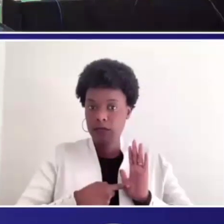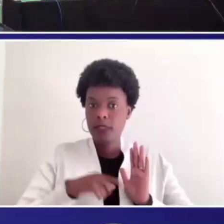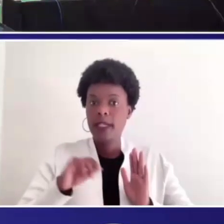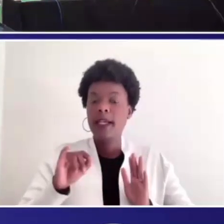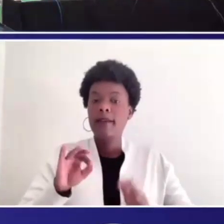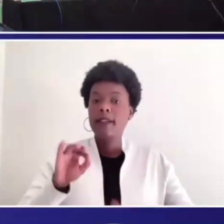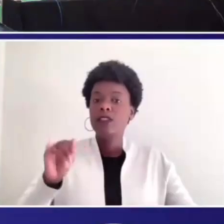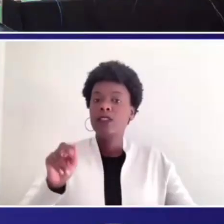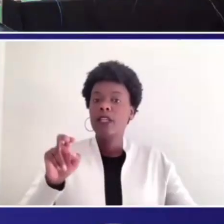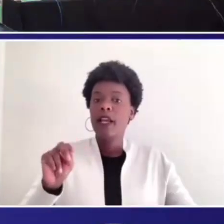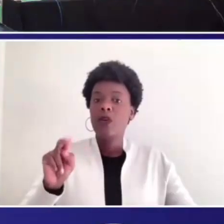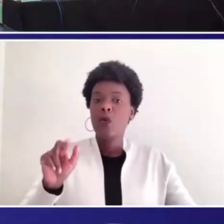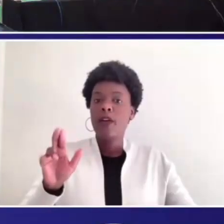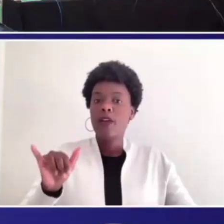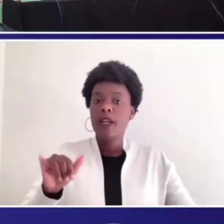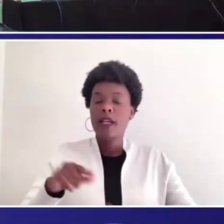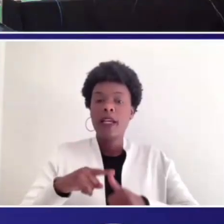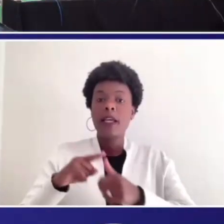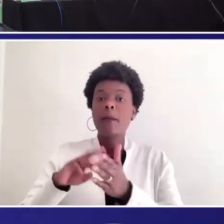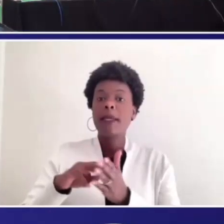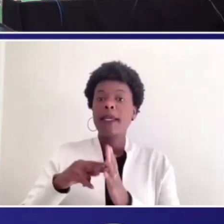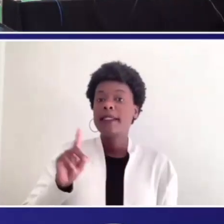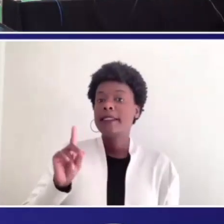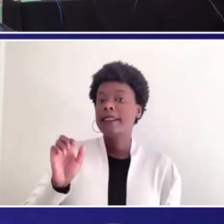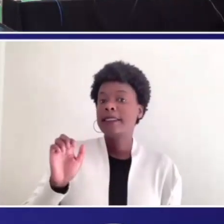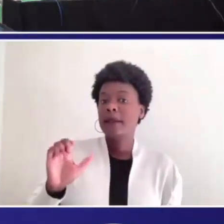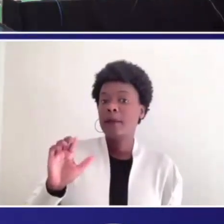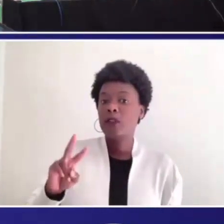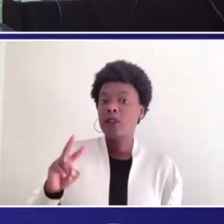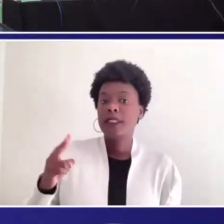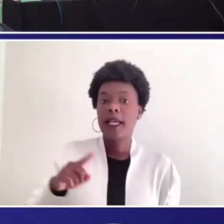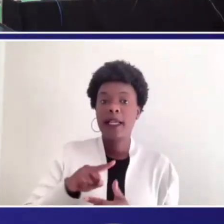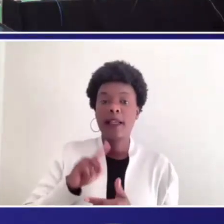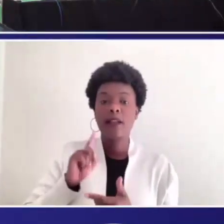So as of December 2nd through January 1st